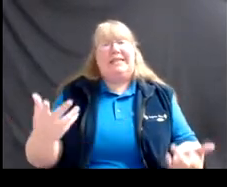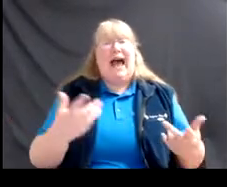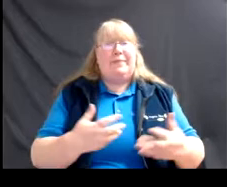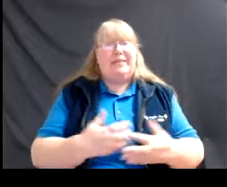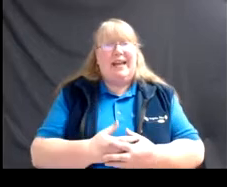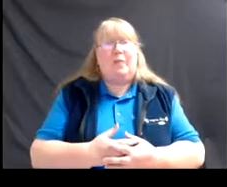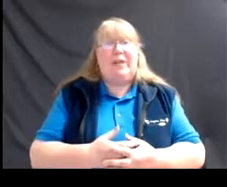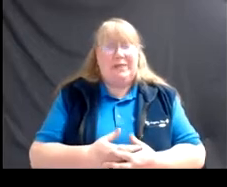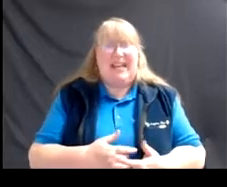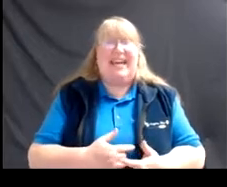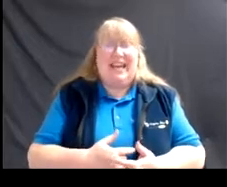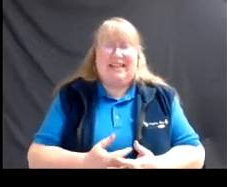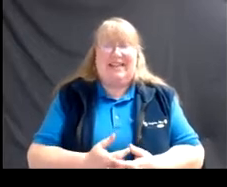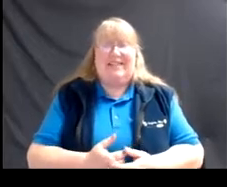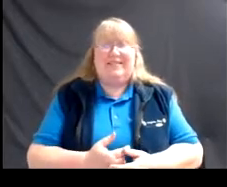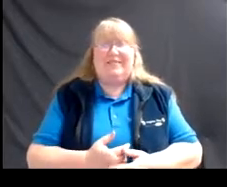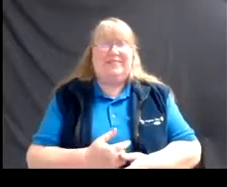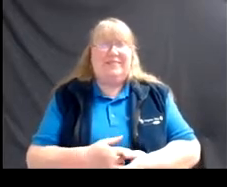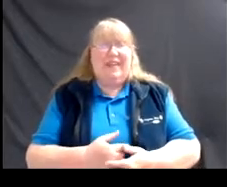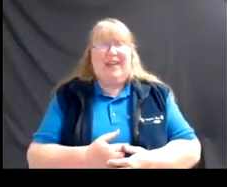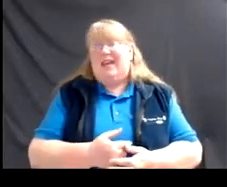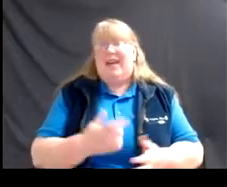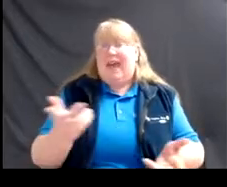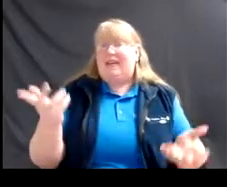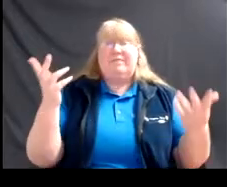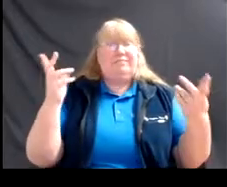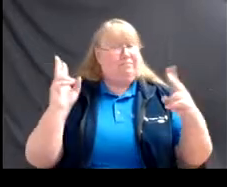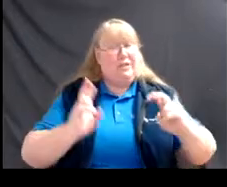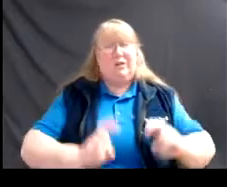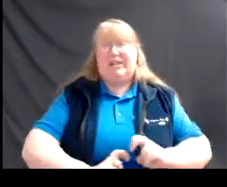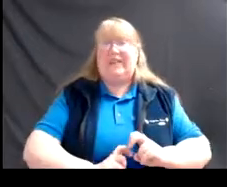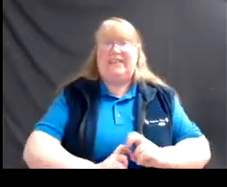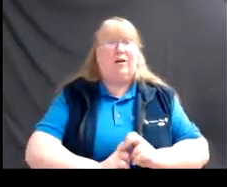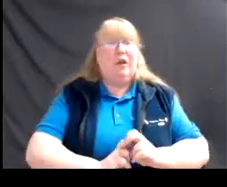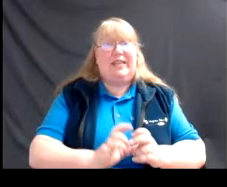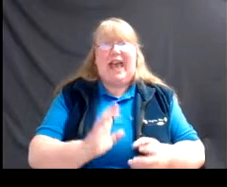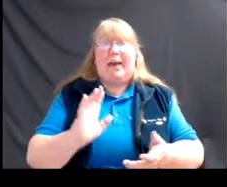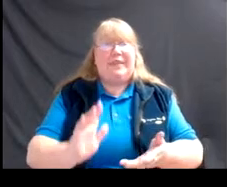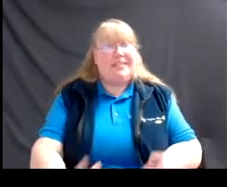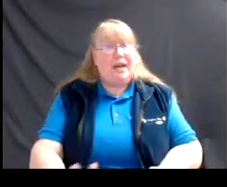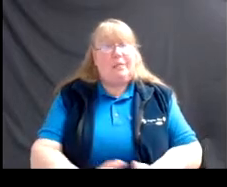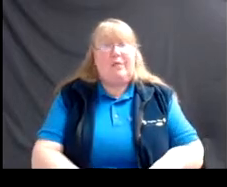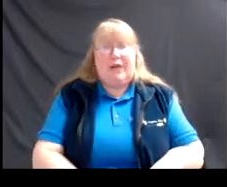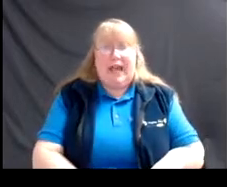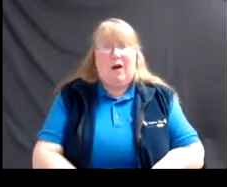apps can help them stay connected. Again, you just have to download the app and set up a free account